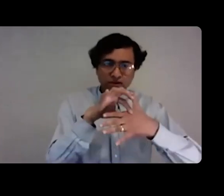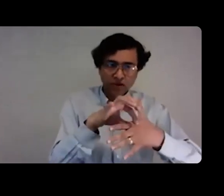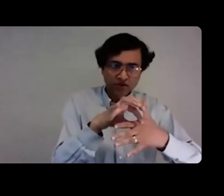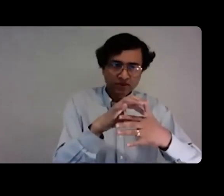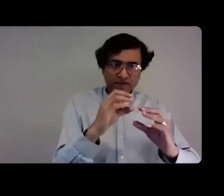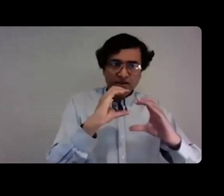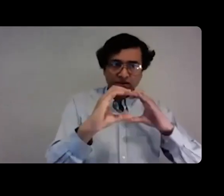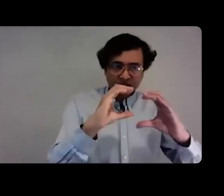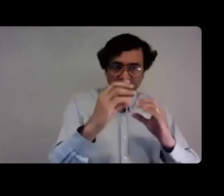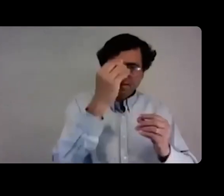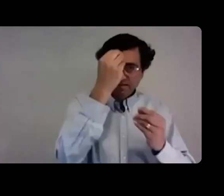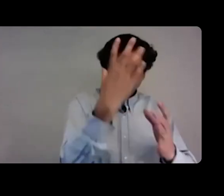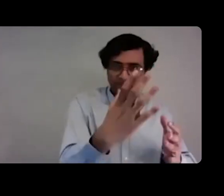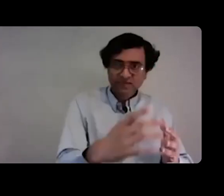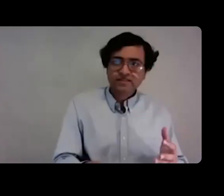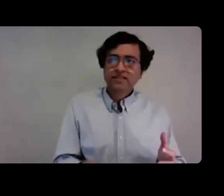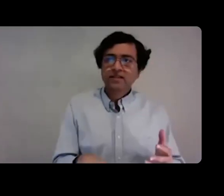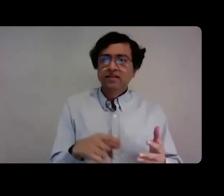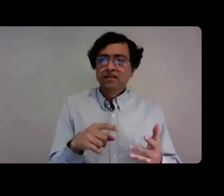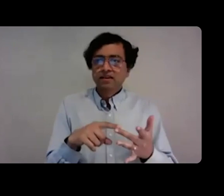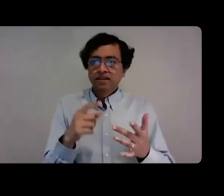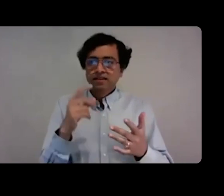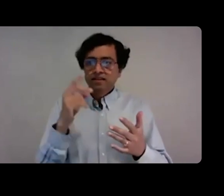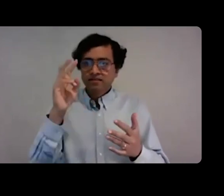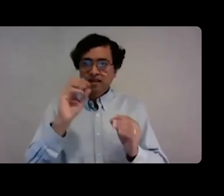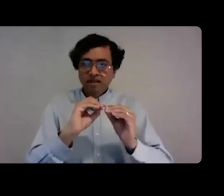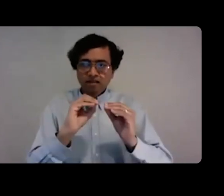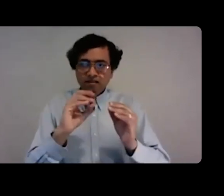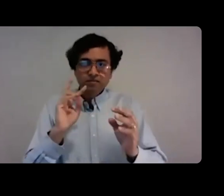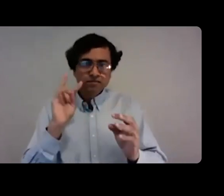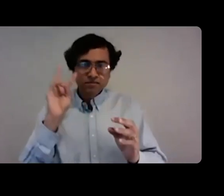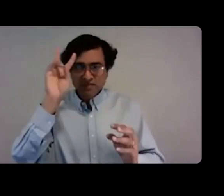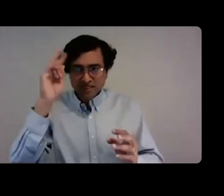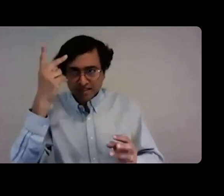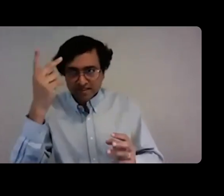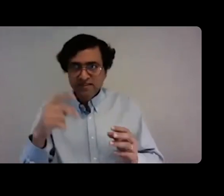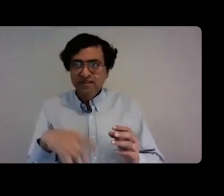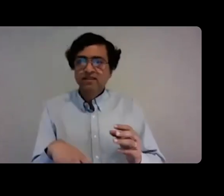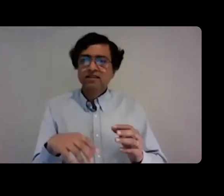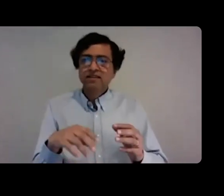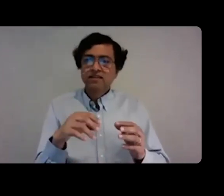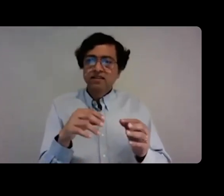But I do want to talk again about the information accessibility and communication accessibility.